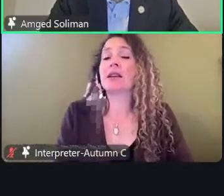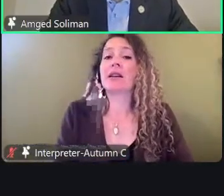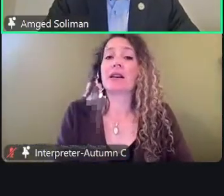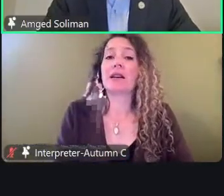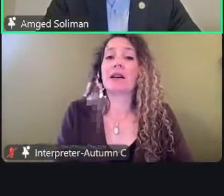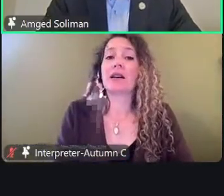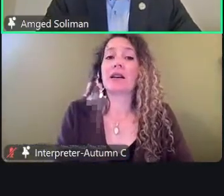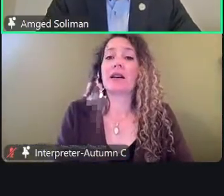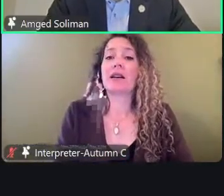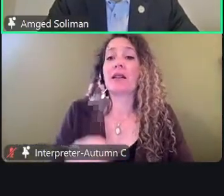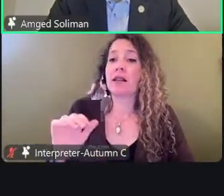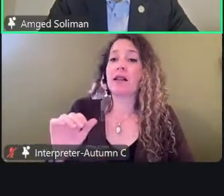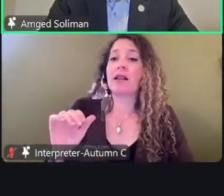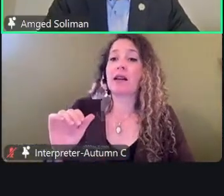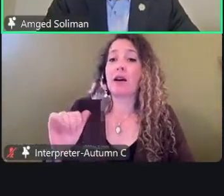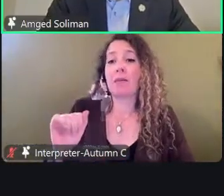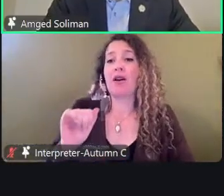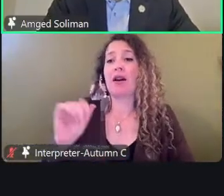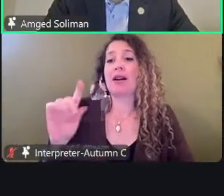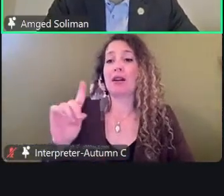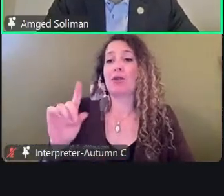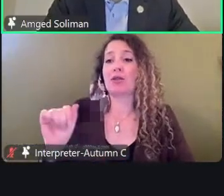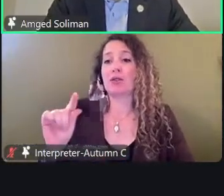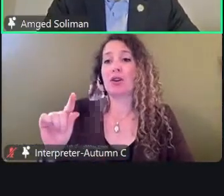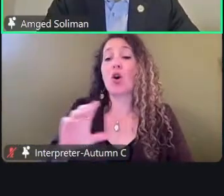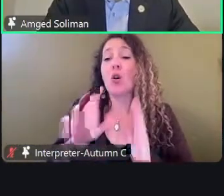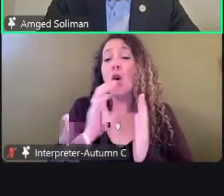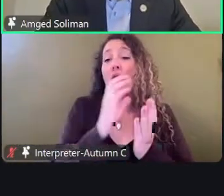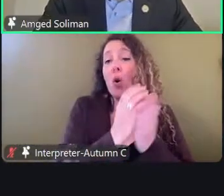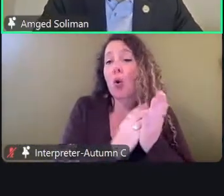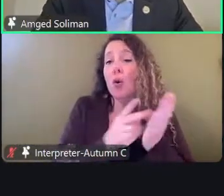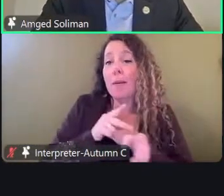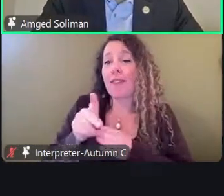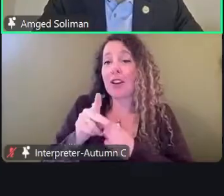American Dental Association code of professional conduct said that you cannot turn away a patient